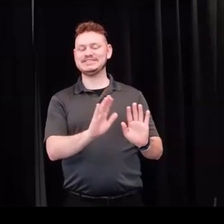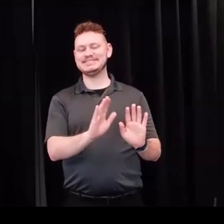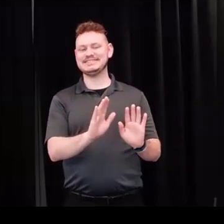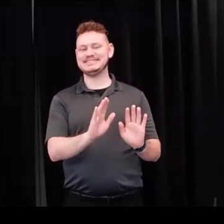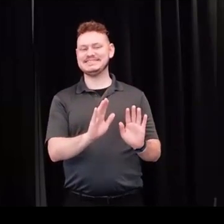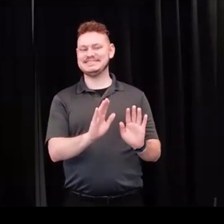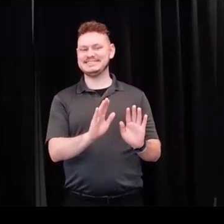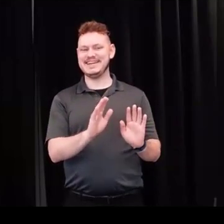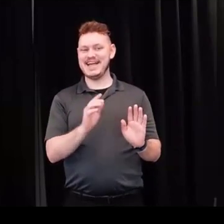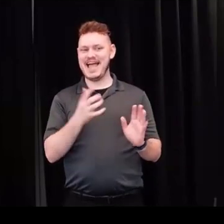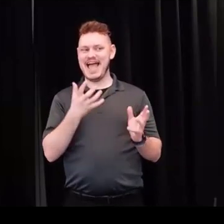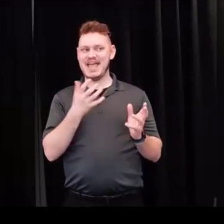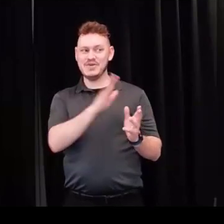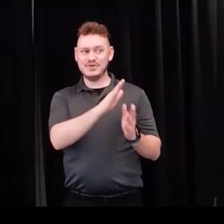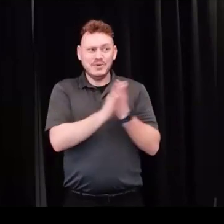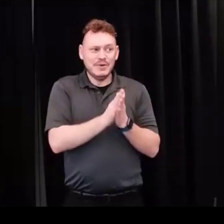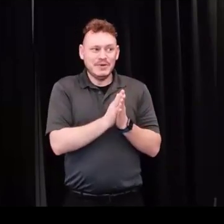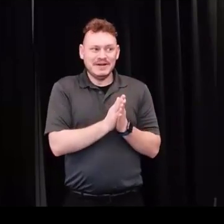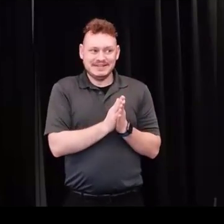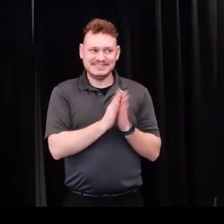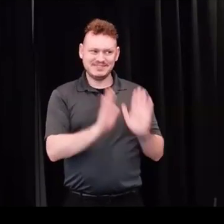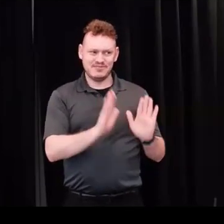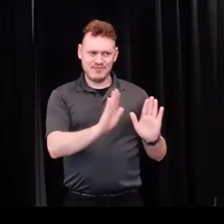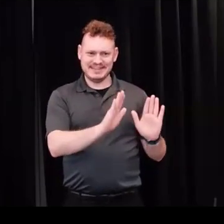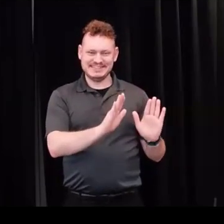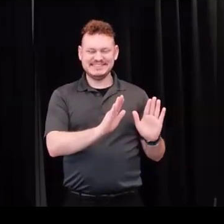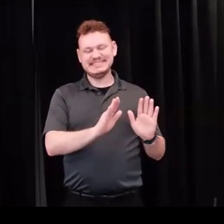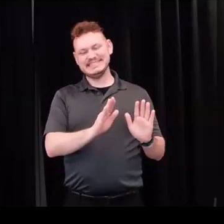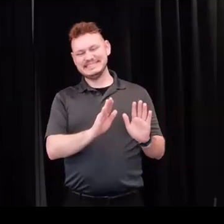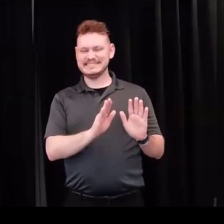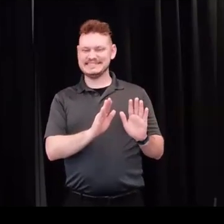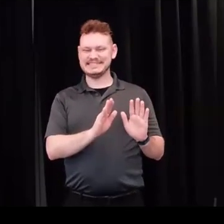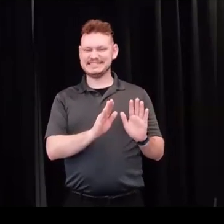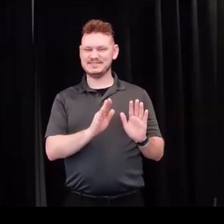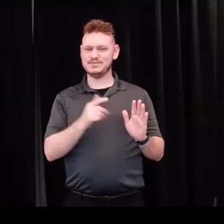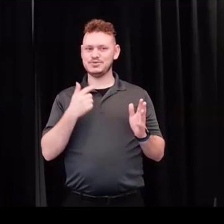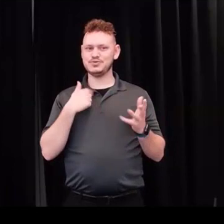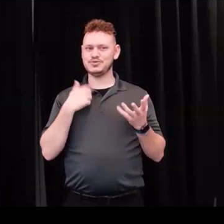I don't want to crush your enthusiasm. I think that's great, but we don't want that cardboard